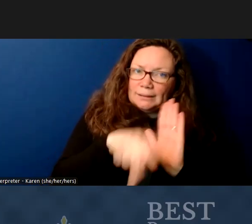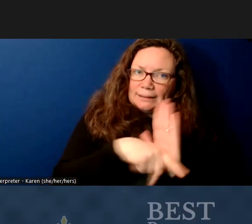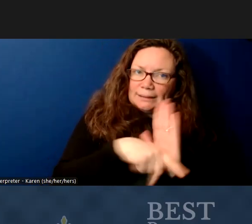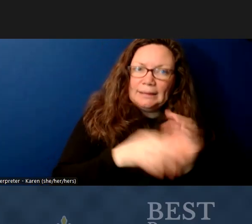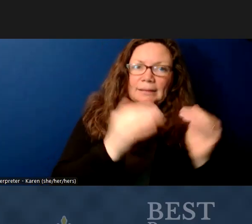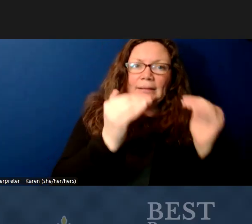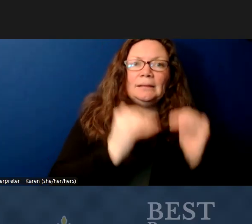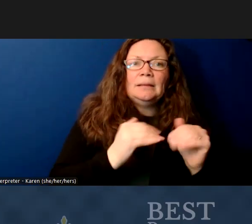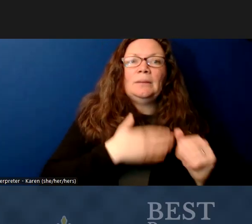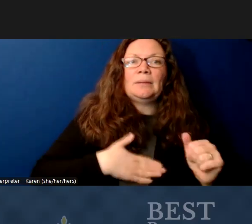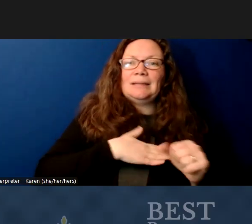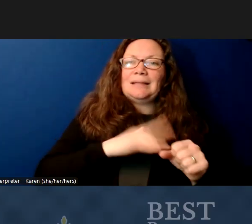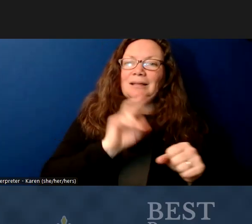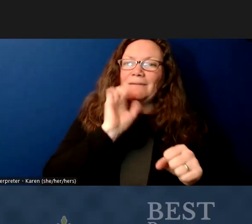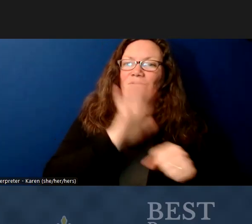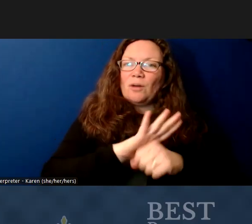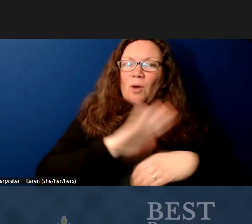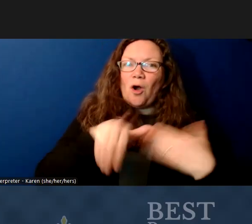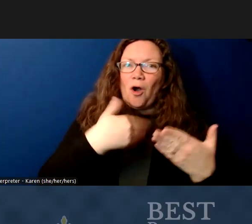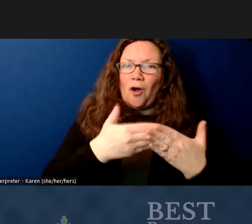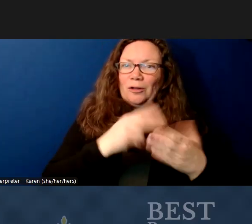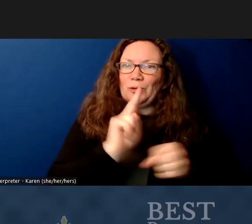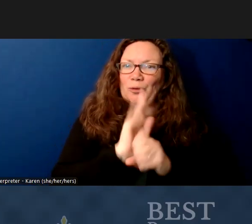The following list are mainly for you, the change agent.